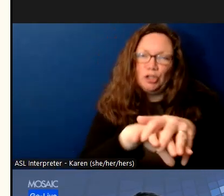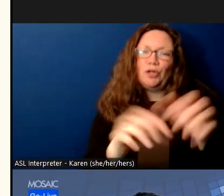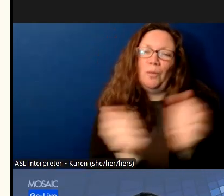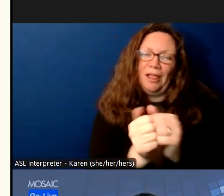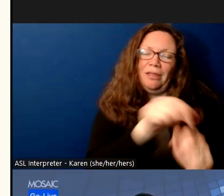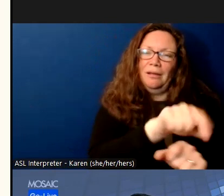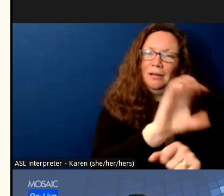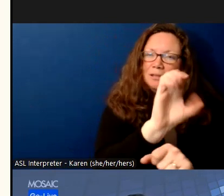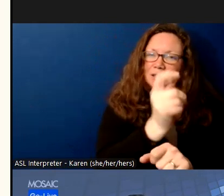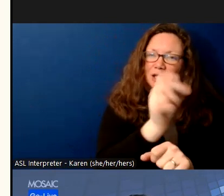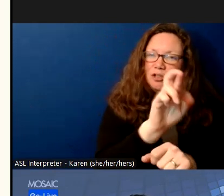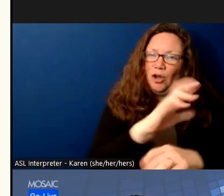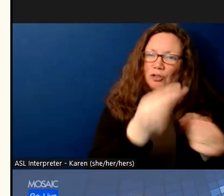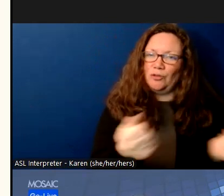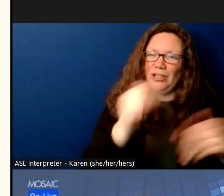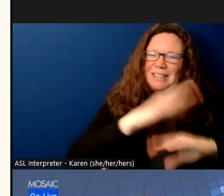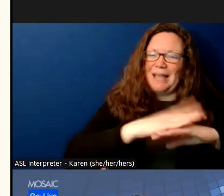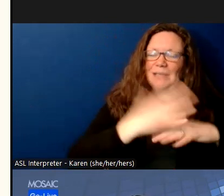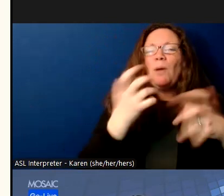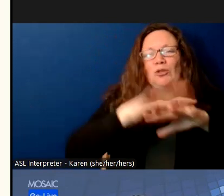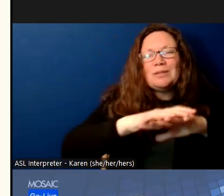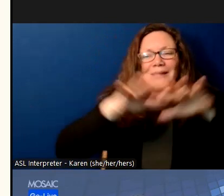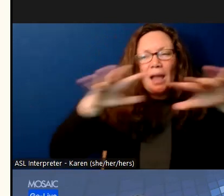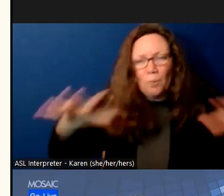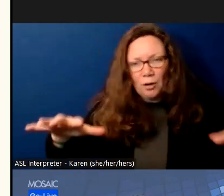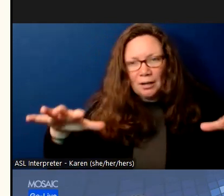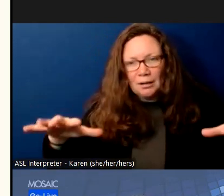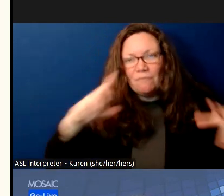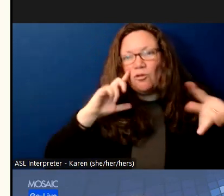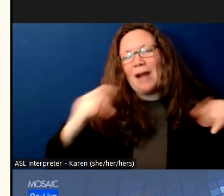But we wanted to set the mosaic or live help desk up for extended hyper care